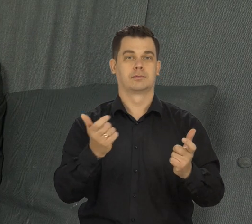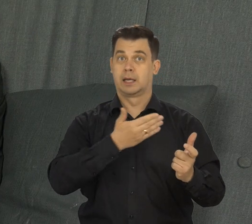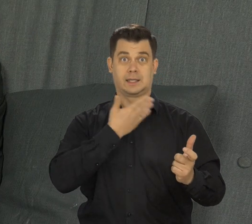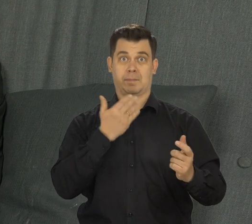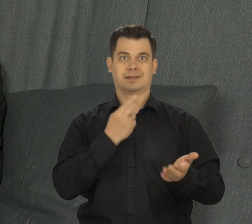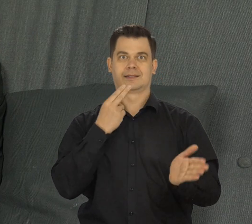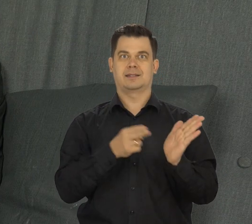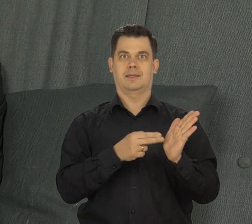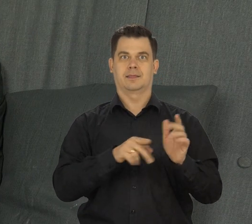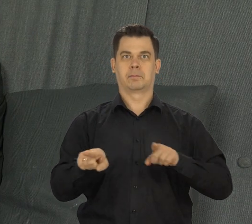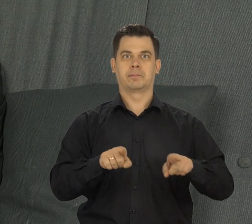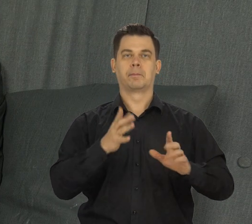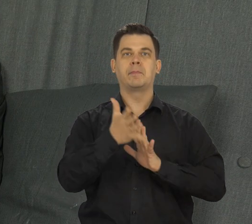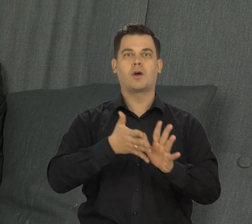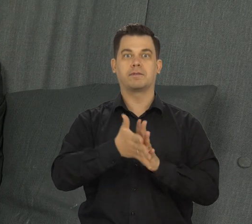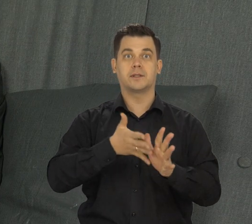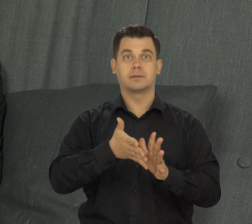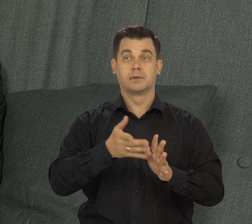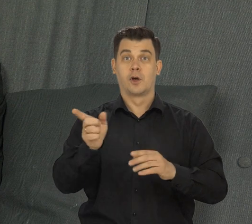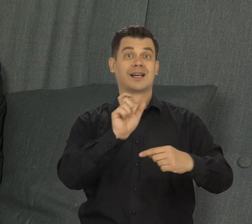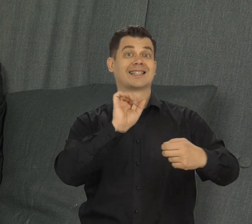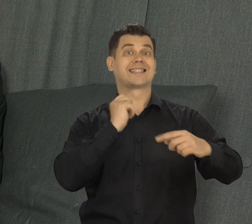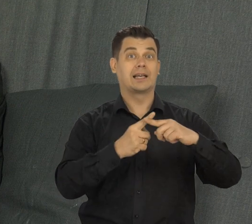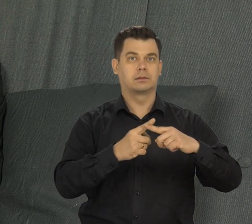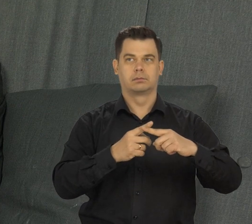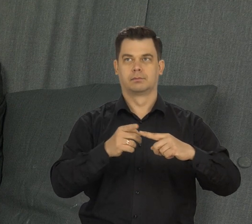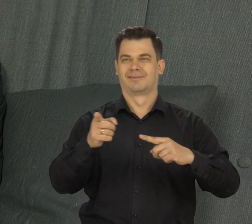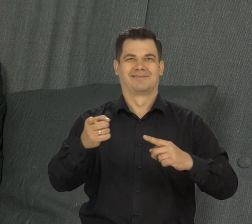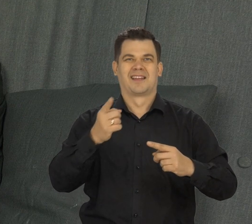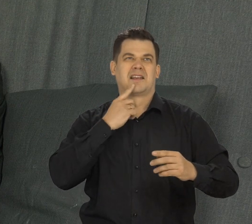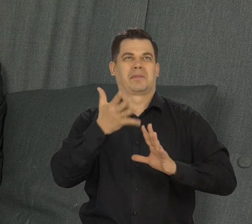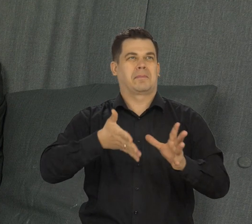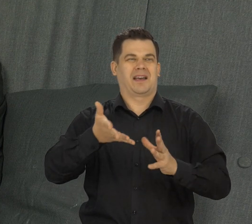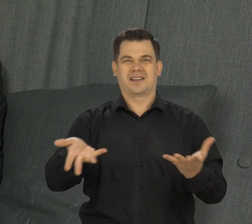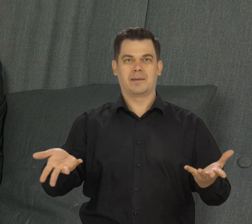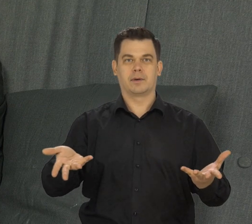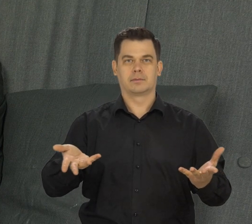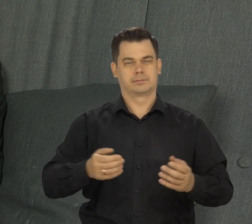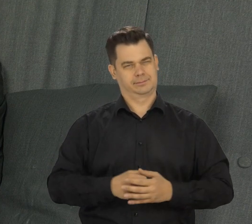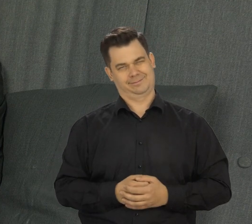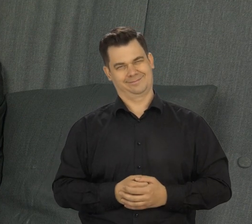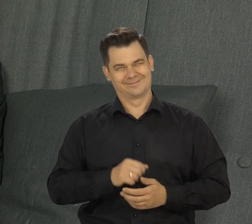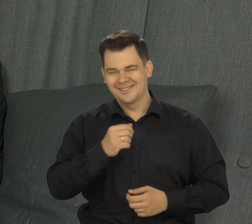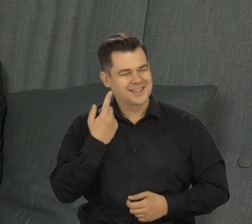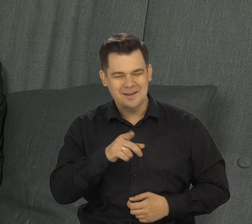is the lack of characters corresponding to nomenclature from the sexual area. This is obviously untrue.